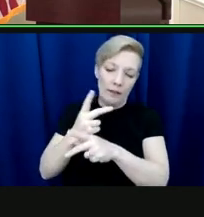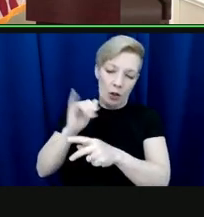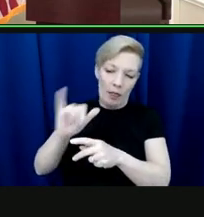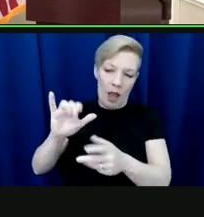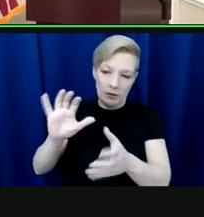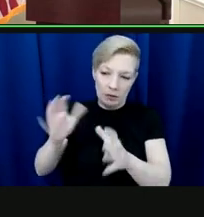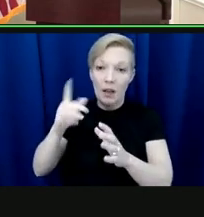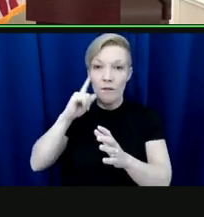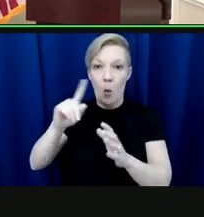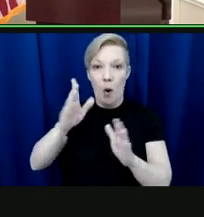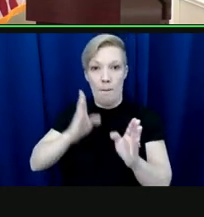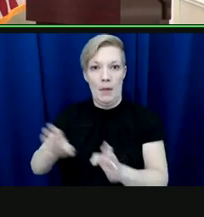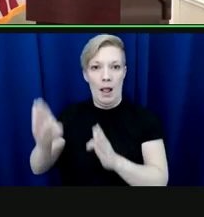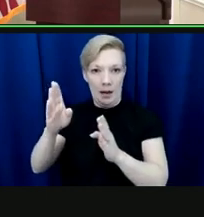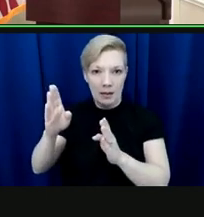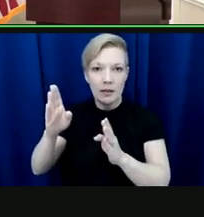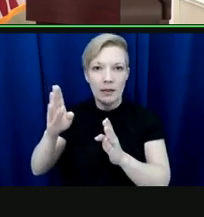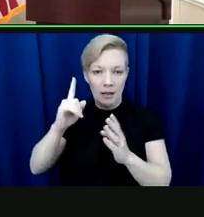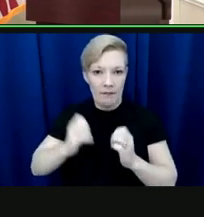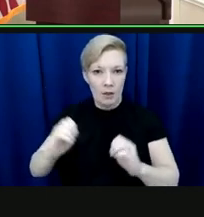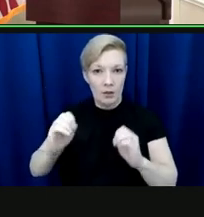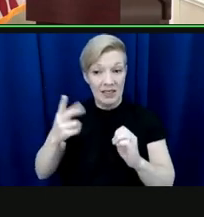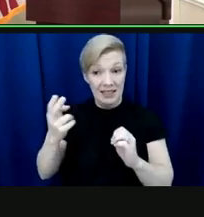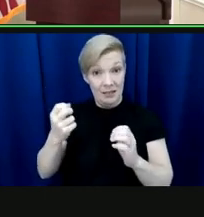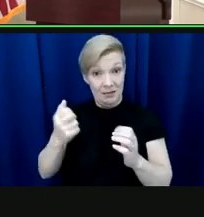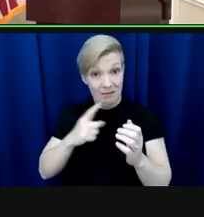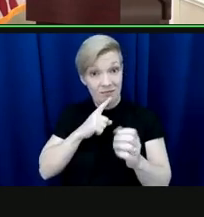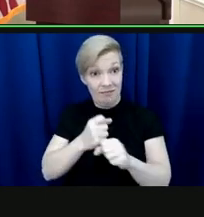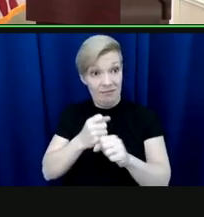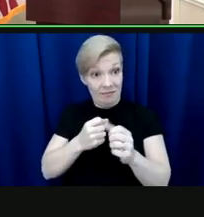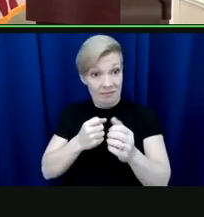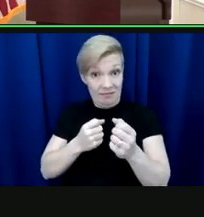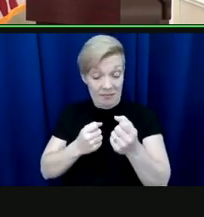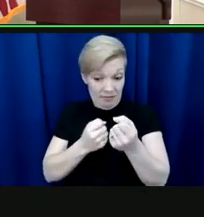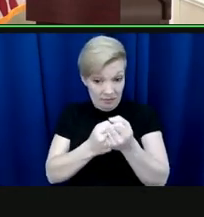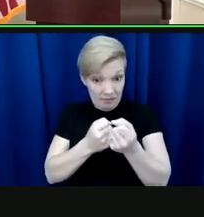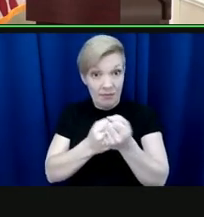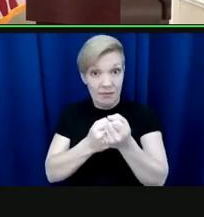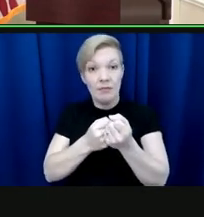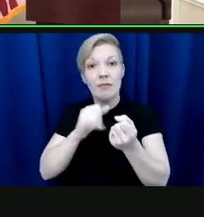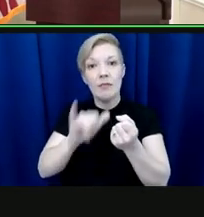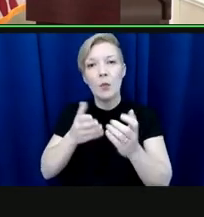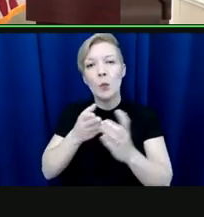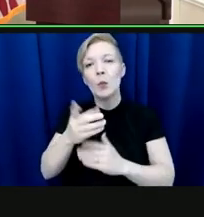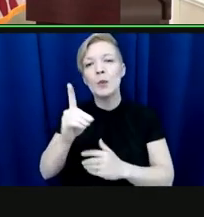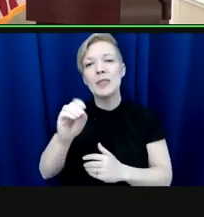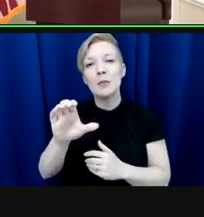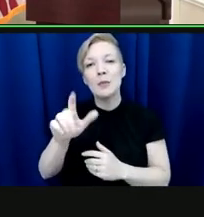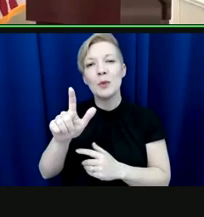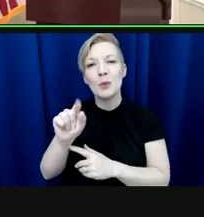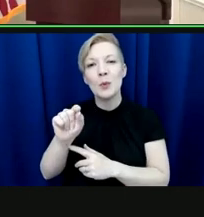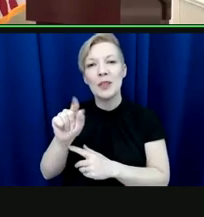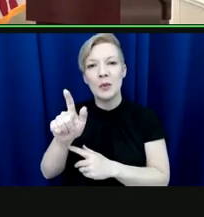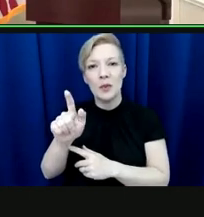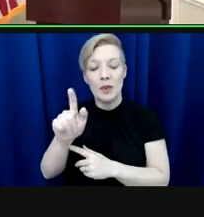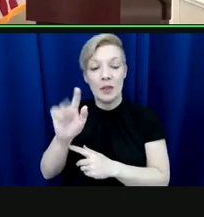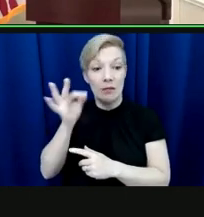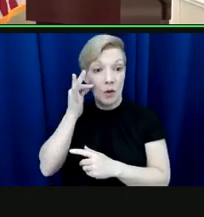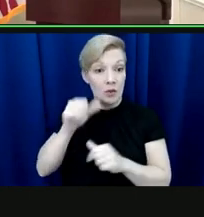He reinforced this priority through his December 2021 Federal Sustainability Plan and the Executive Order